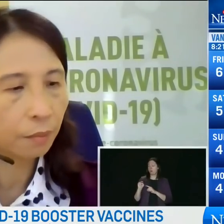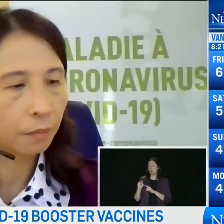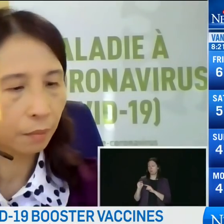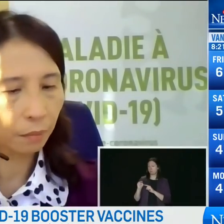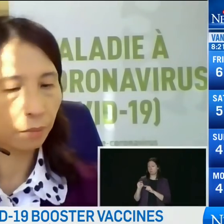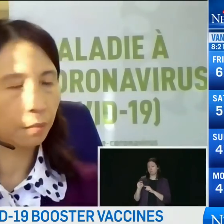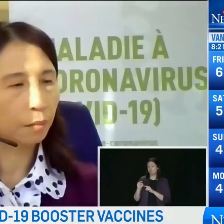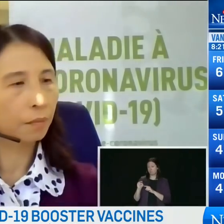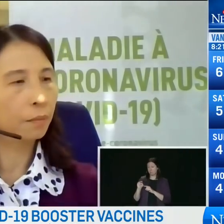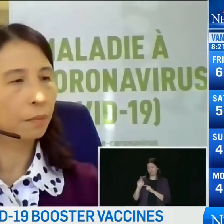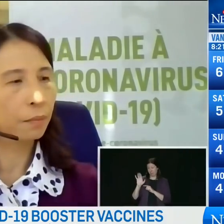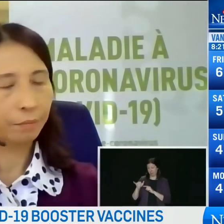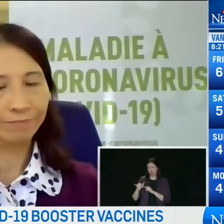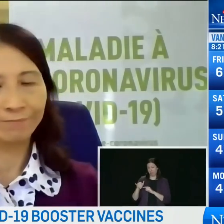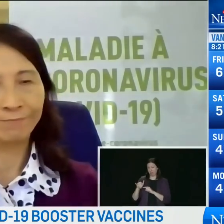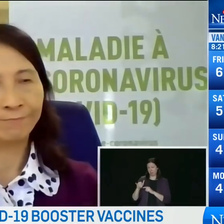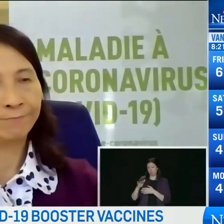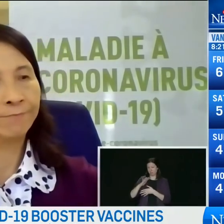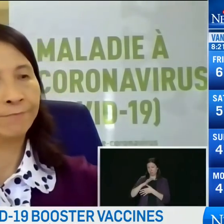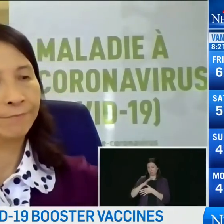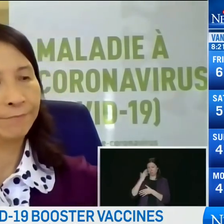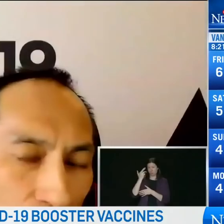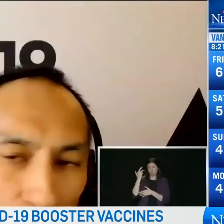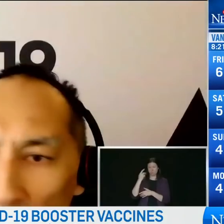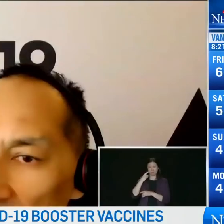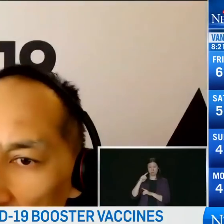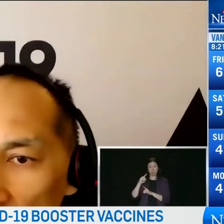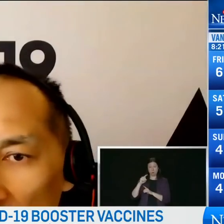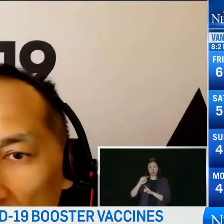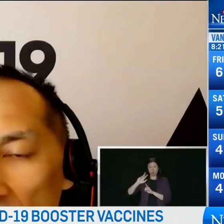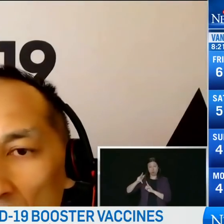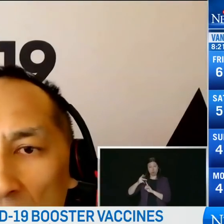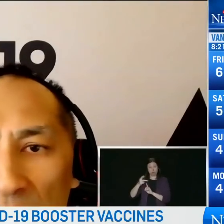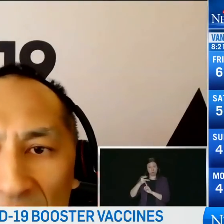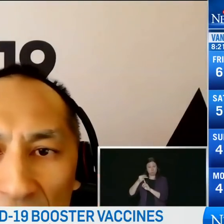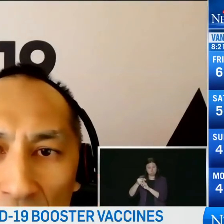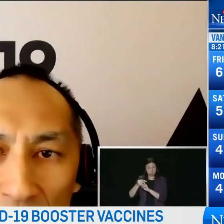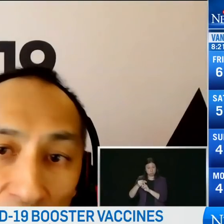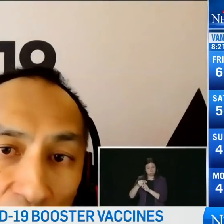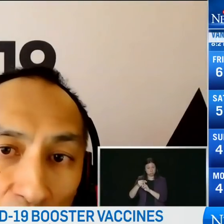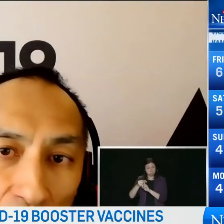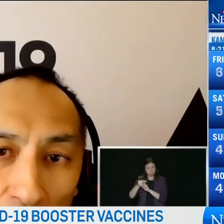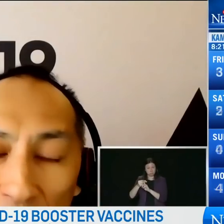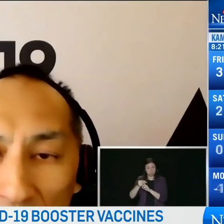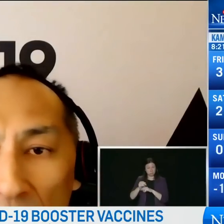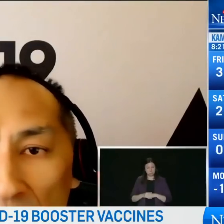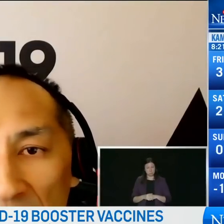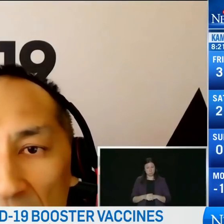DR. NJOO, AT ONE POINT IS OMICRON A REASON TO GET A BOOSTER SHOT?